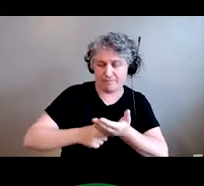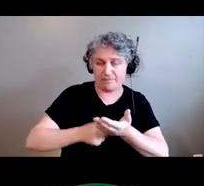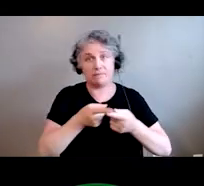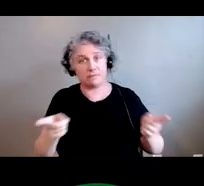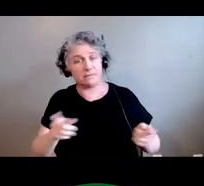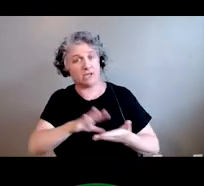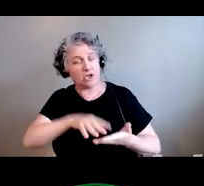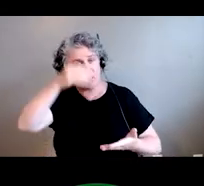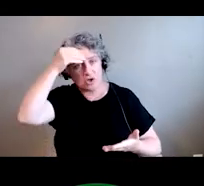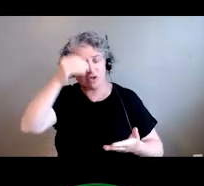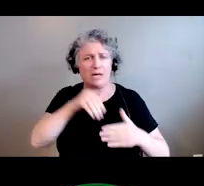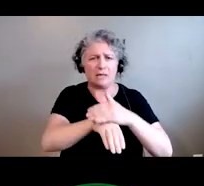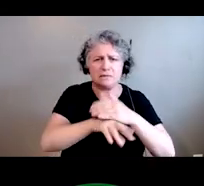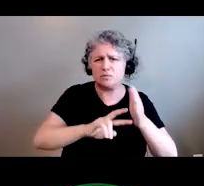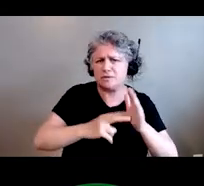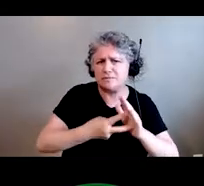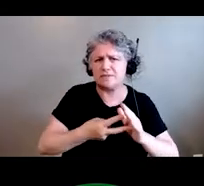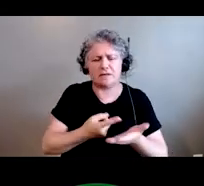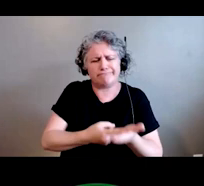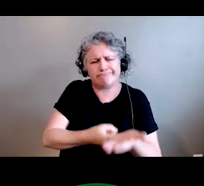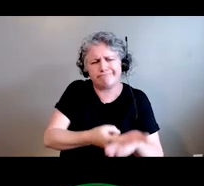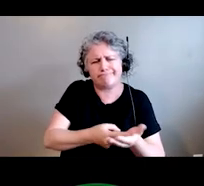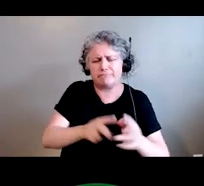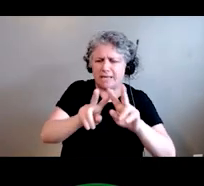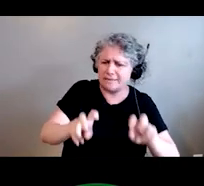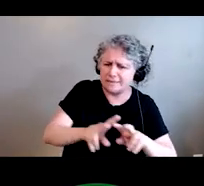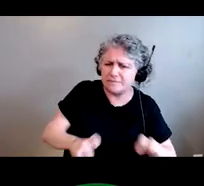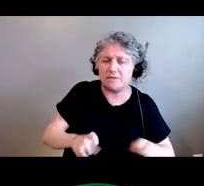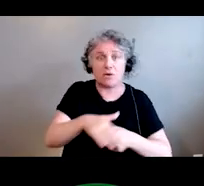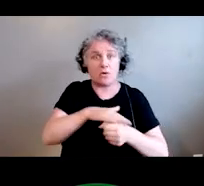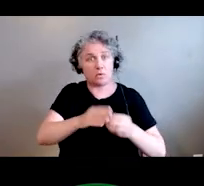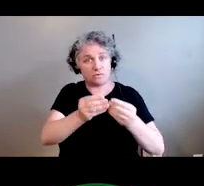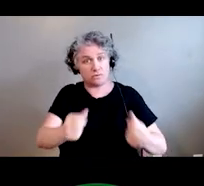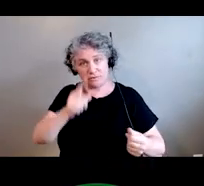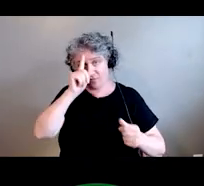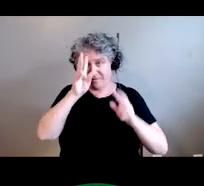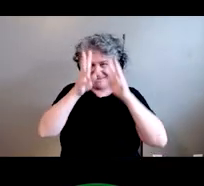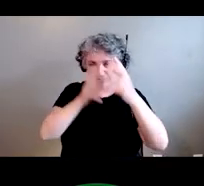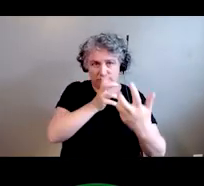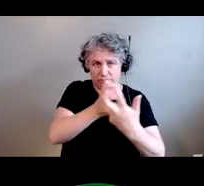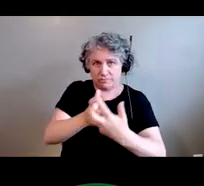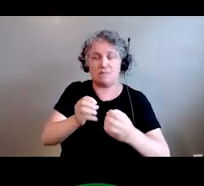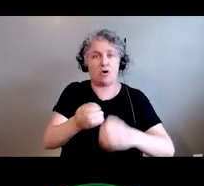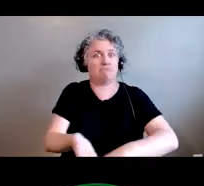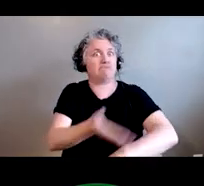This successful three-year project led indirectly to our access North project. Staff at SIBC